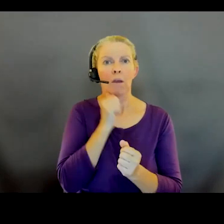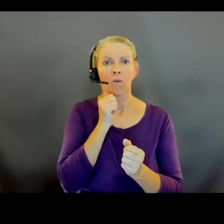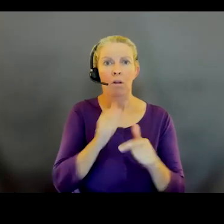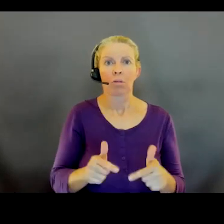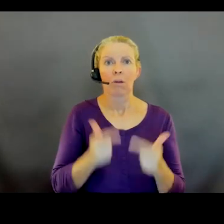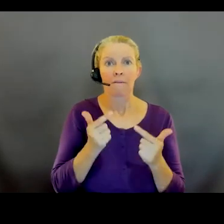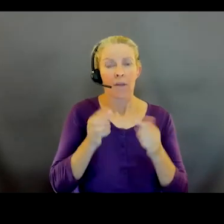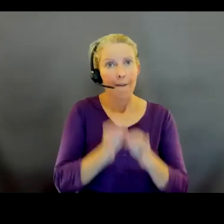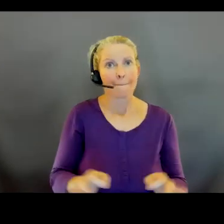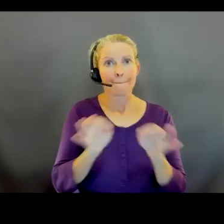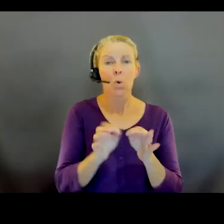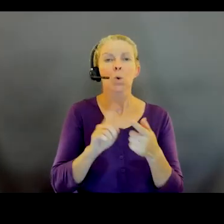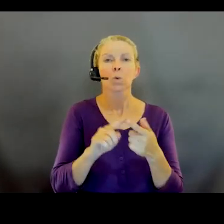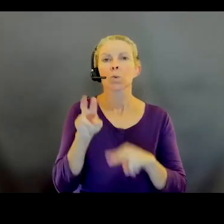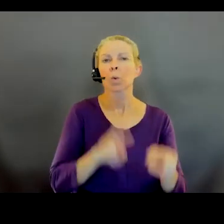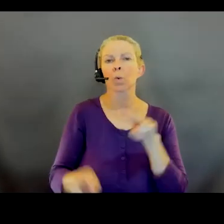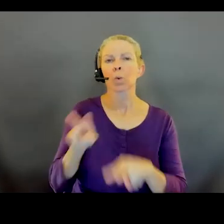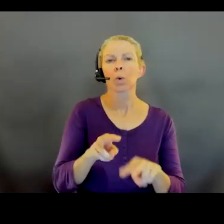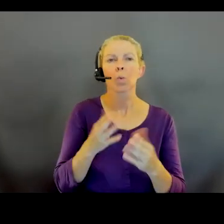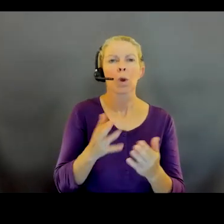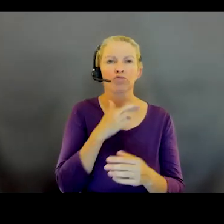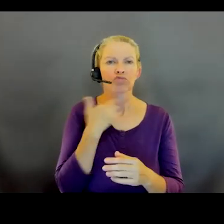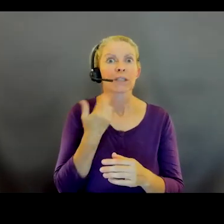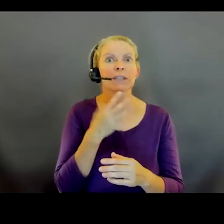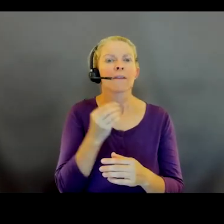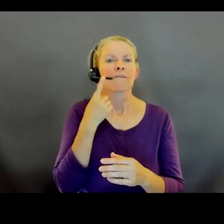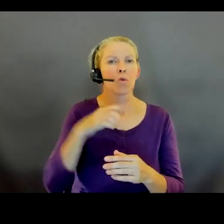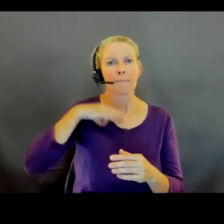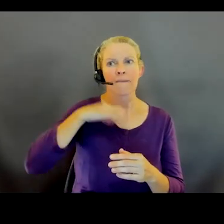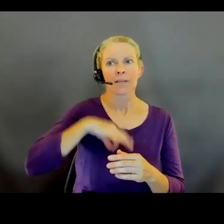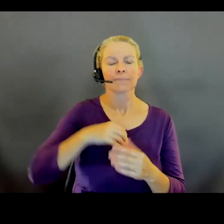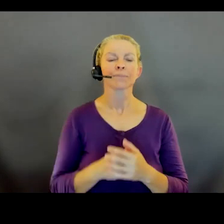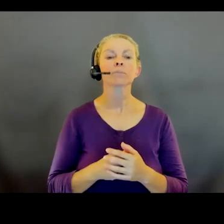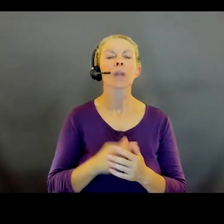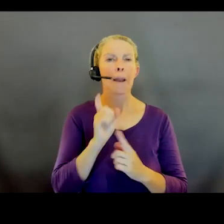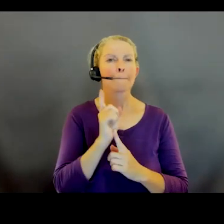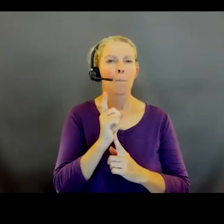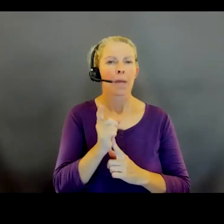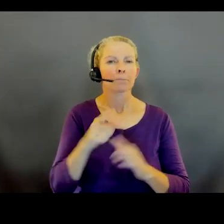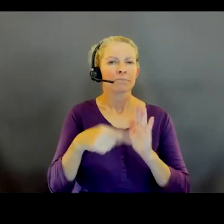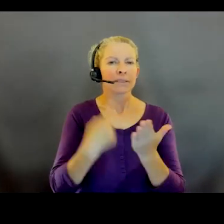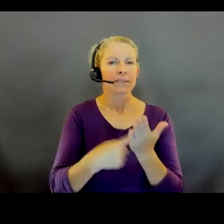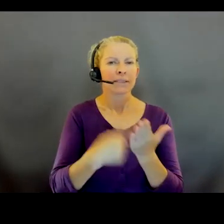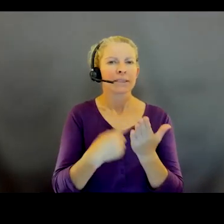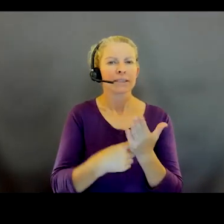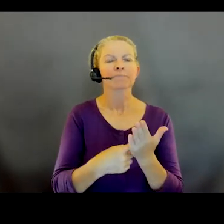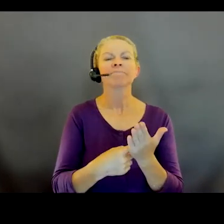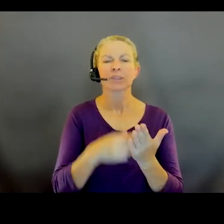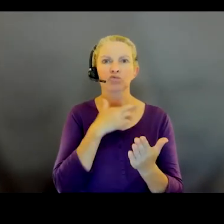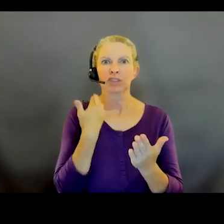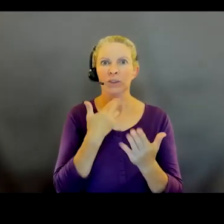I will talk about the dangers, but I still want to focus on the positive. Narrow AI can